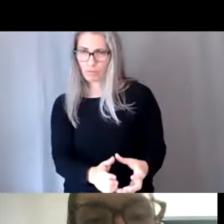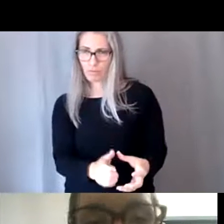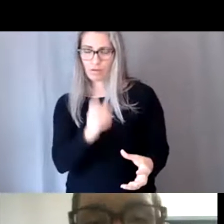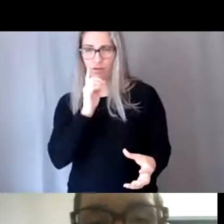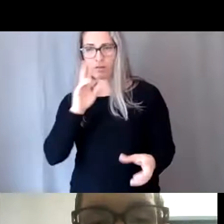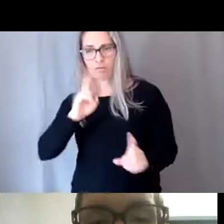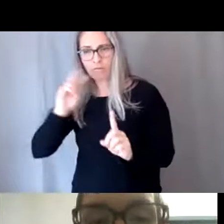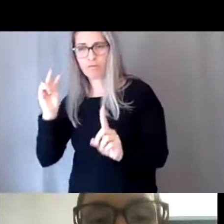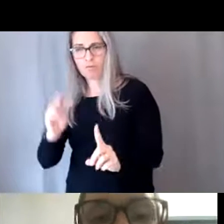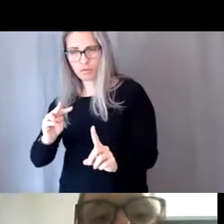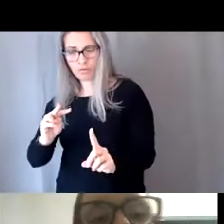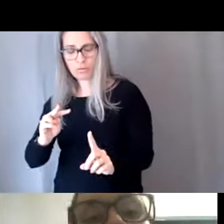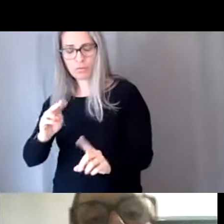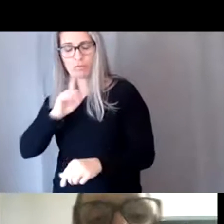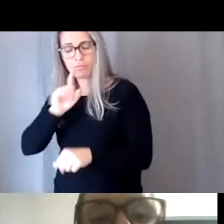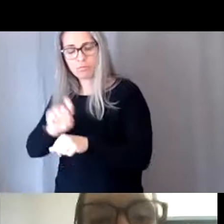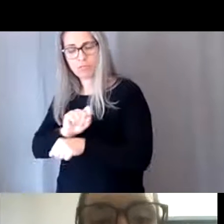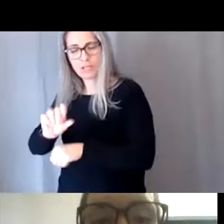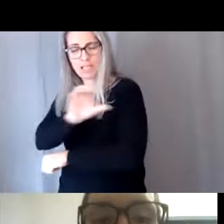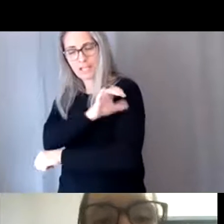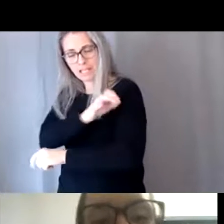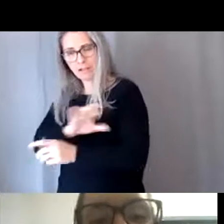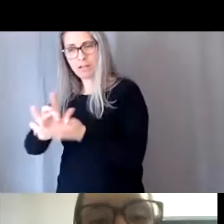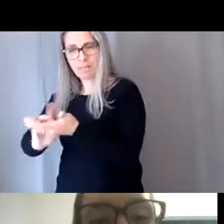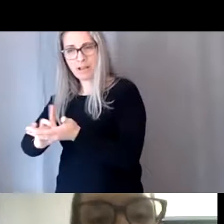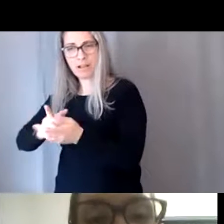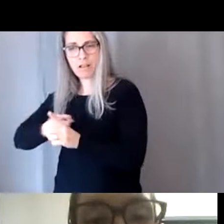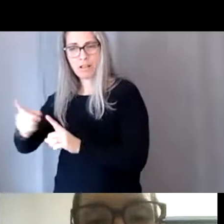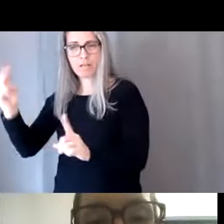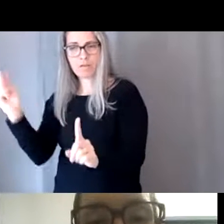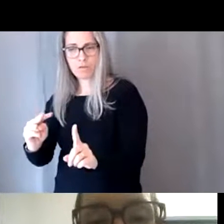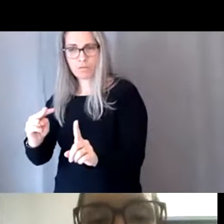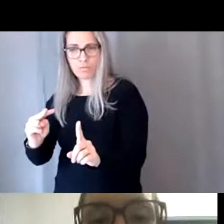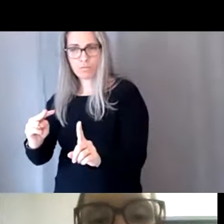and bureaucratic levels three currently in Brazil